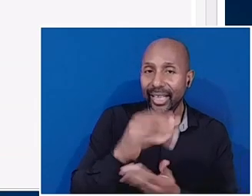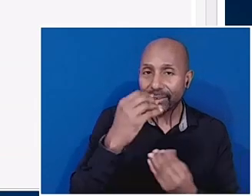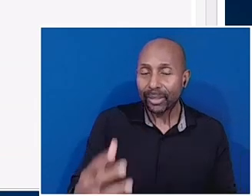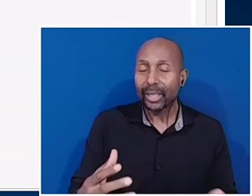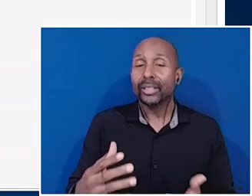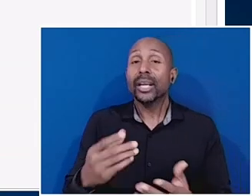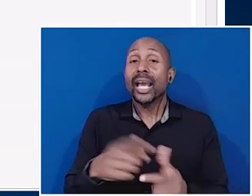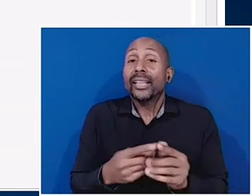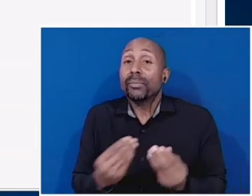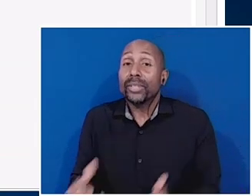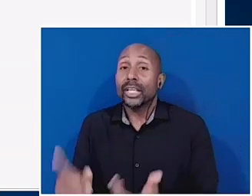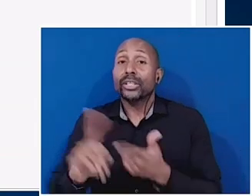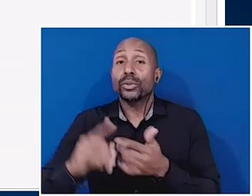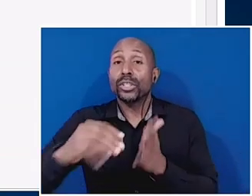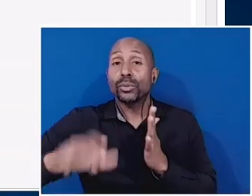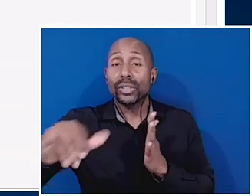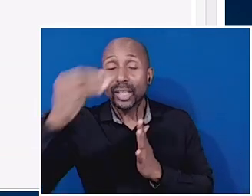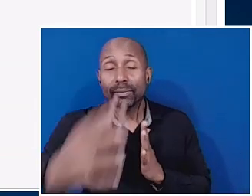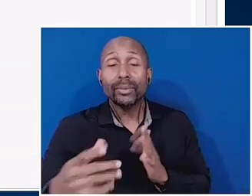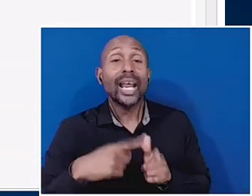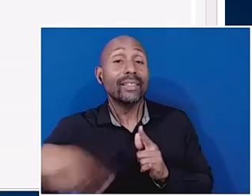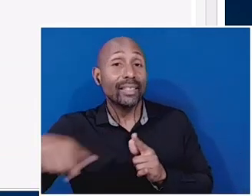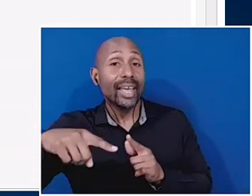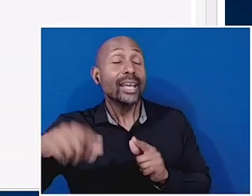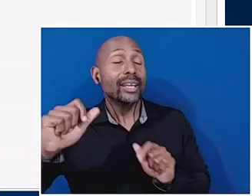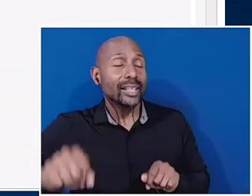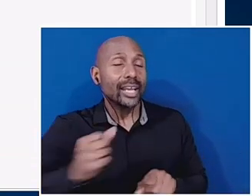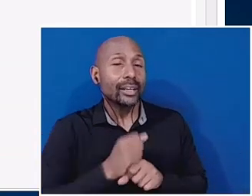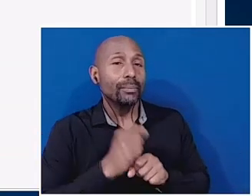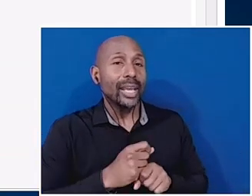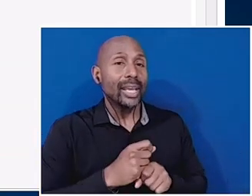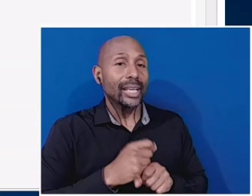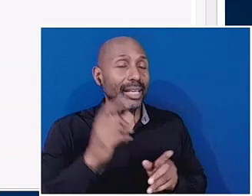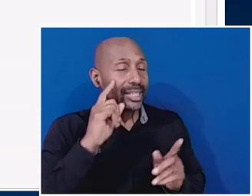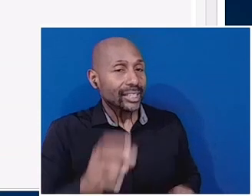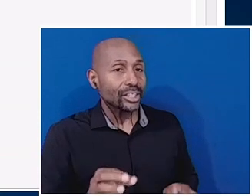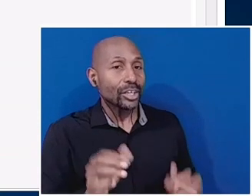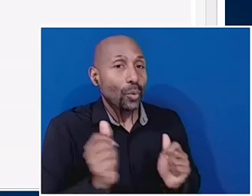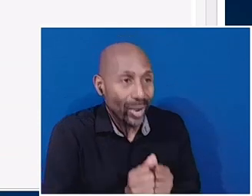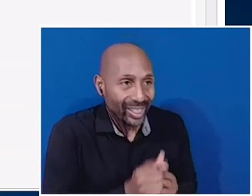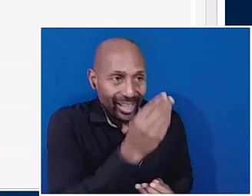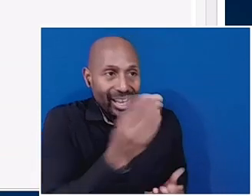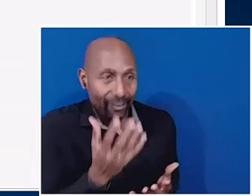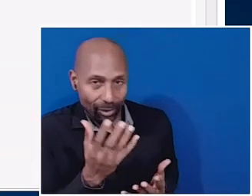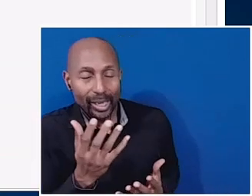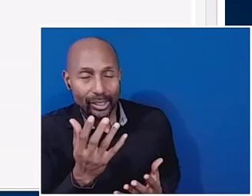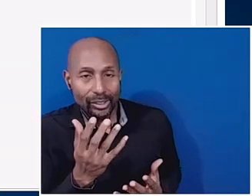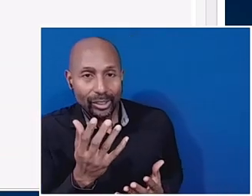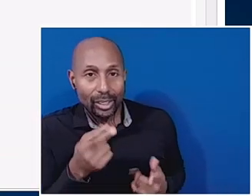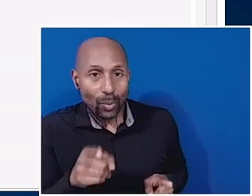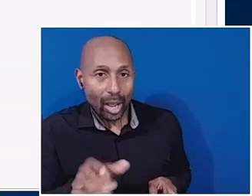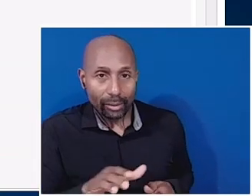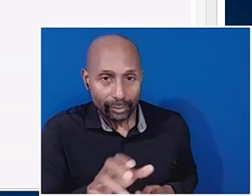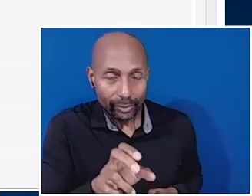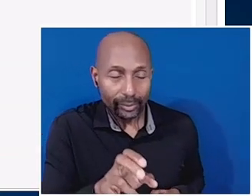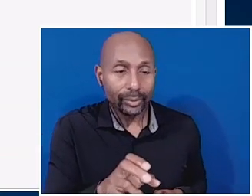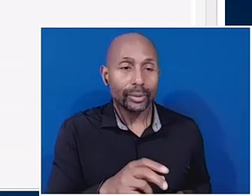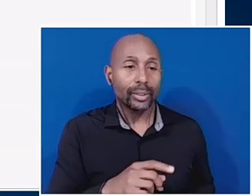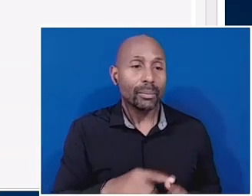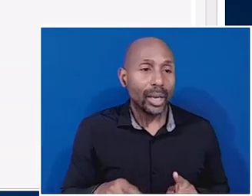can make more informed decisions on their pathway. I just don't think including information on credit transfer acceptance